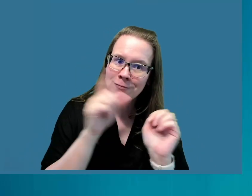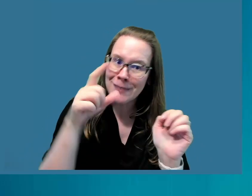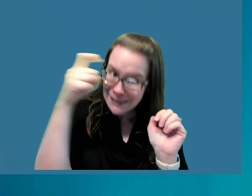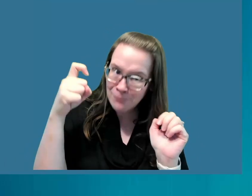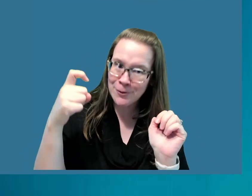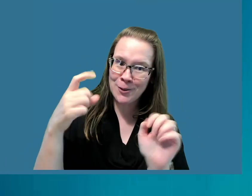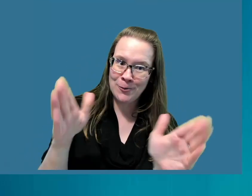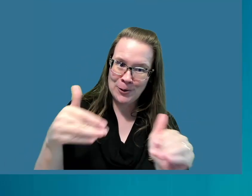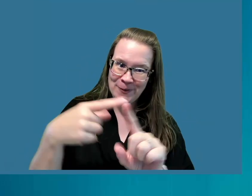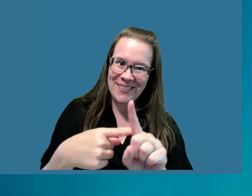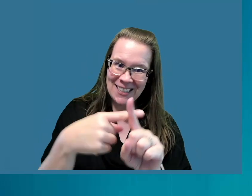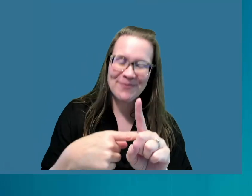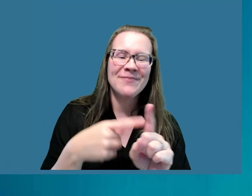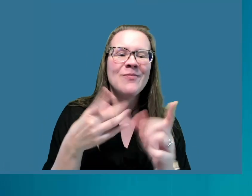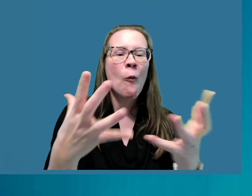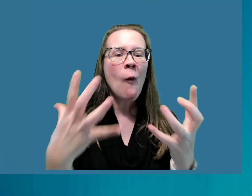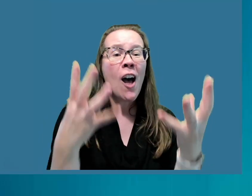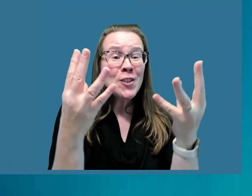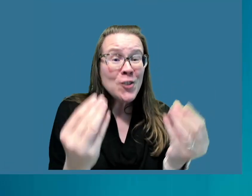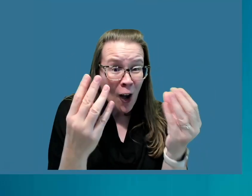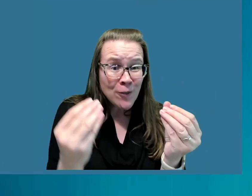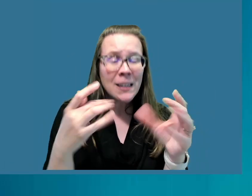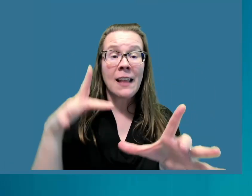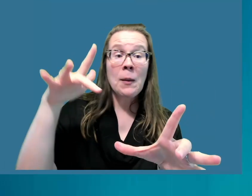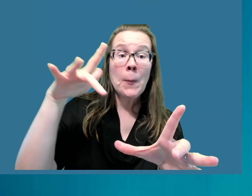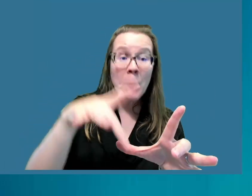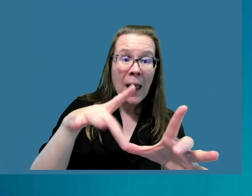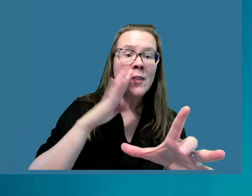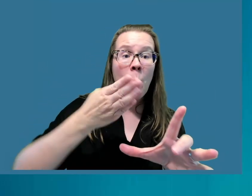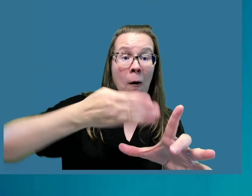butter is at room temperature. So, like, I'm not talking about summer room temperature where it's